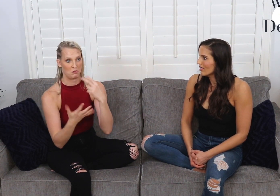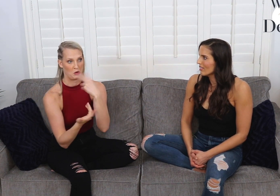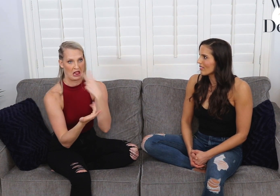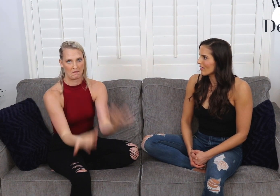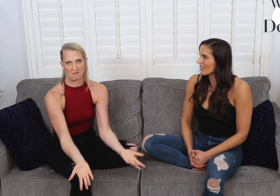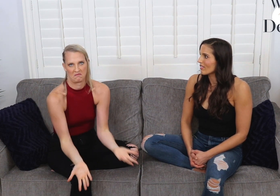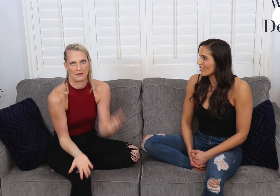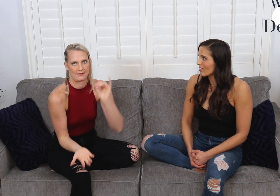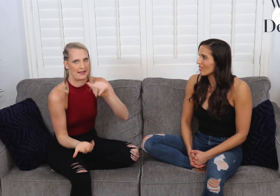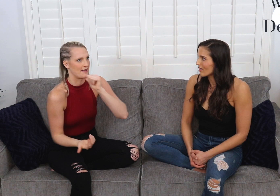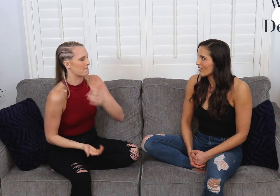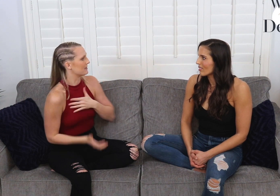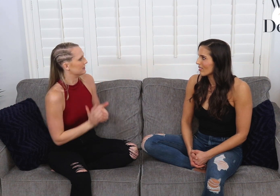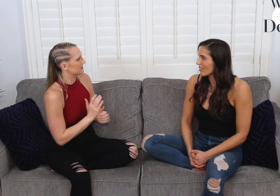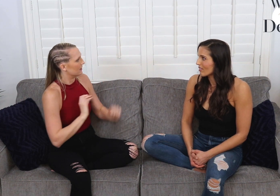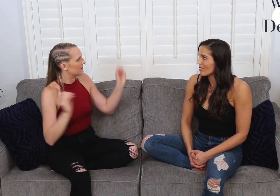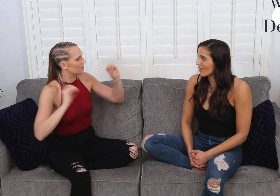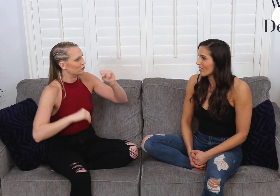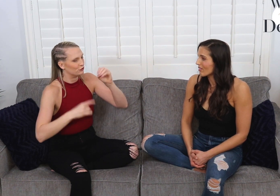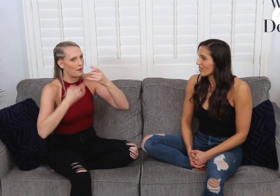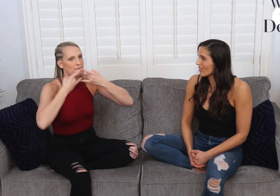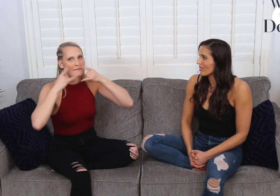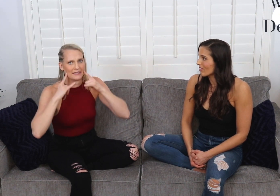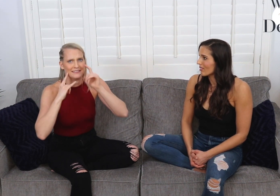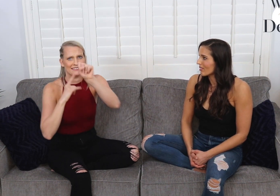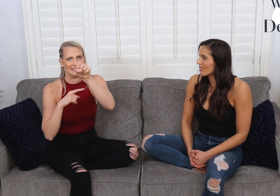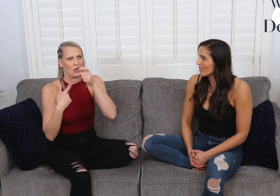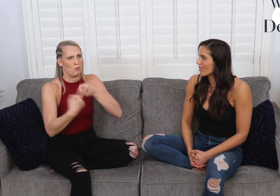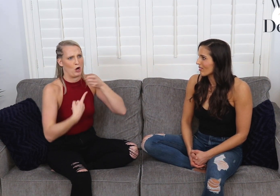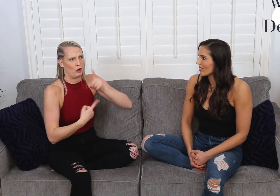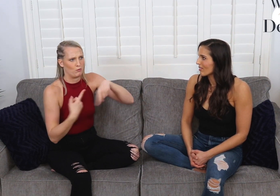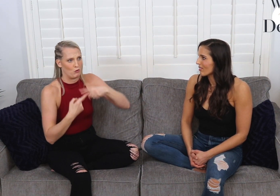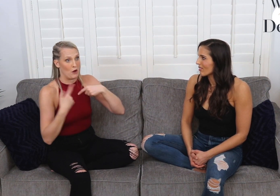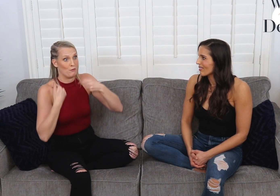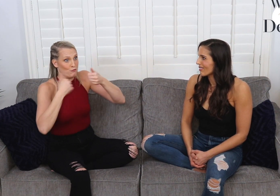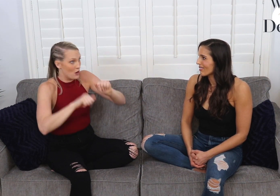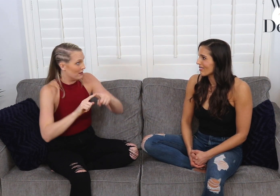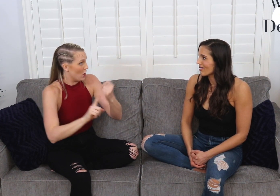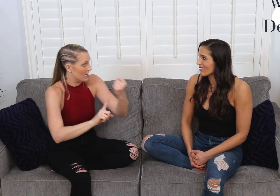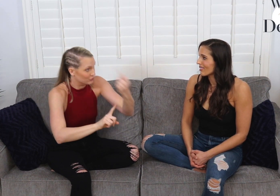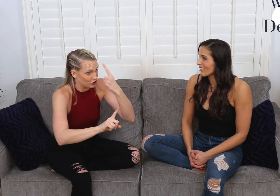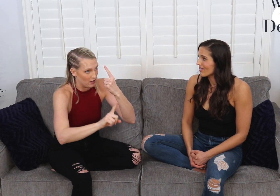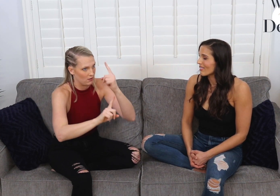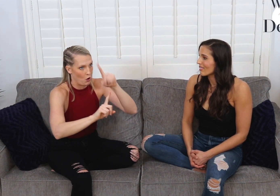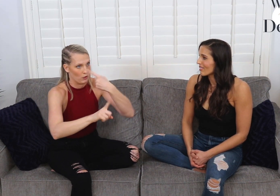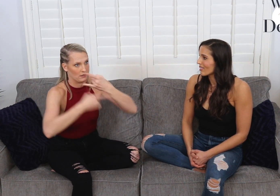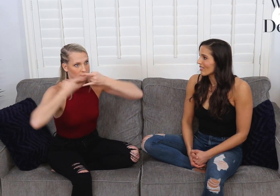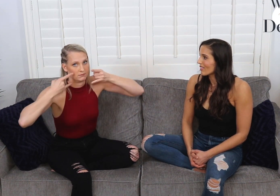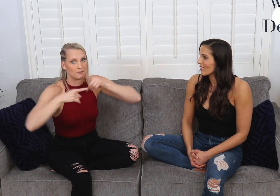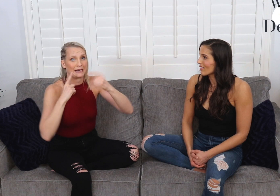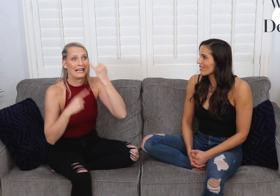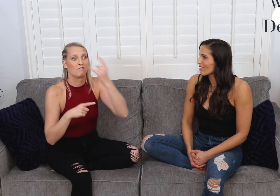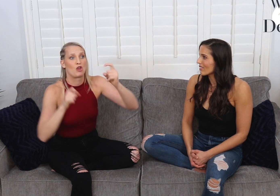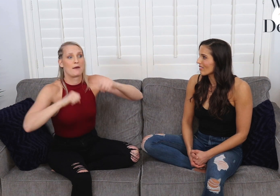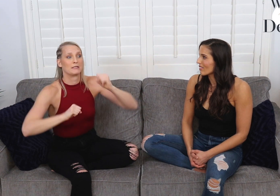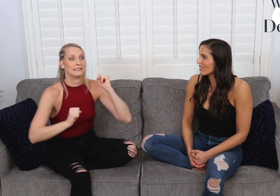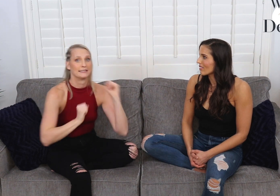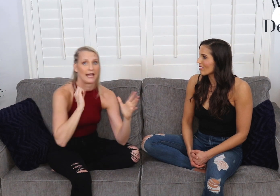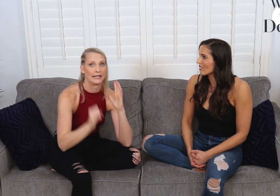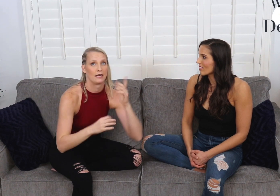facial expressions without reading their lips. And so reading lips is not my skill, yes, it's still a struggle for me to understand with masks on,